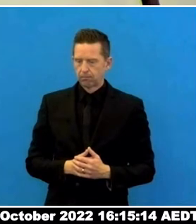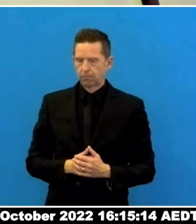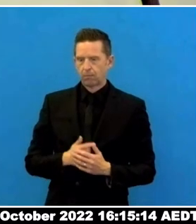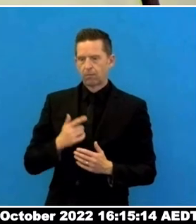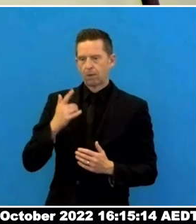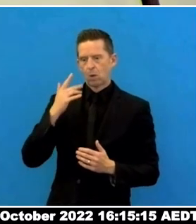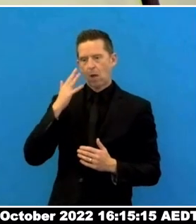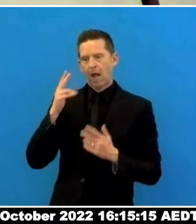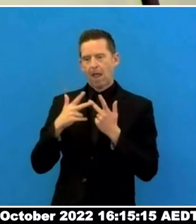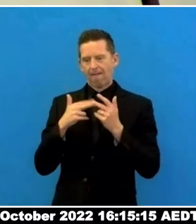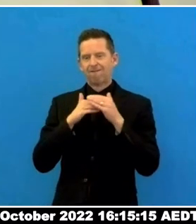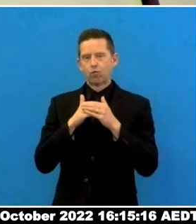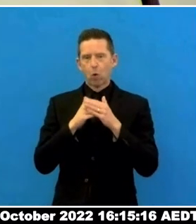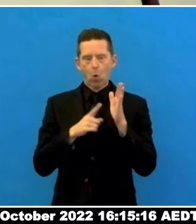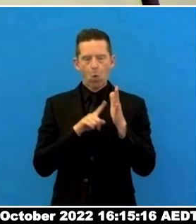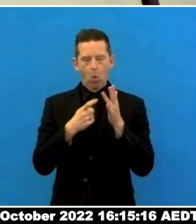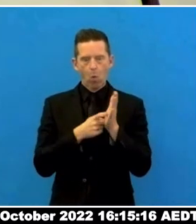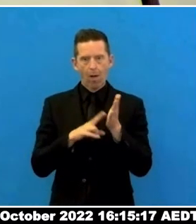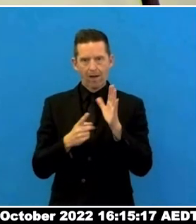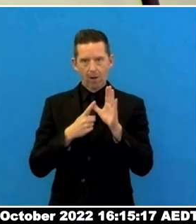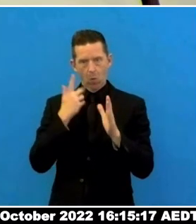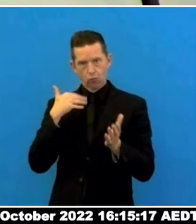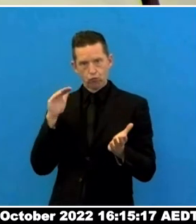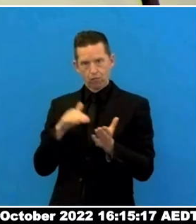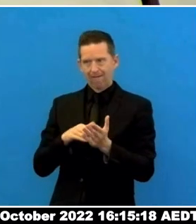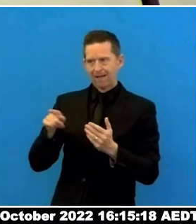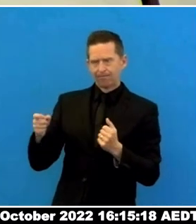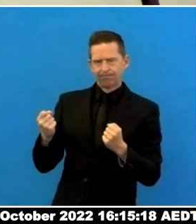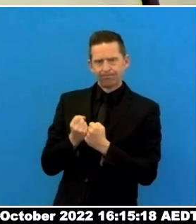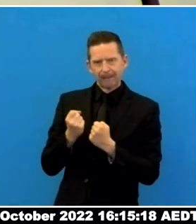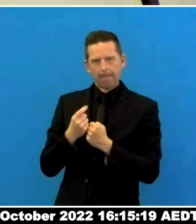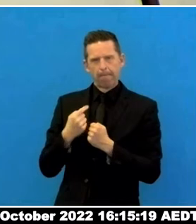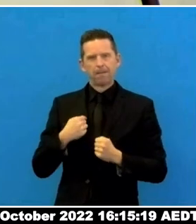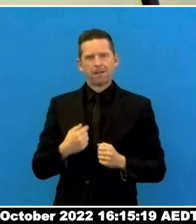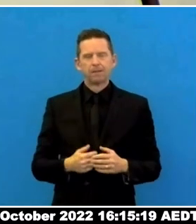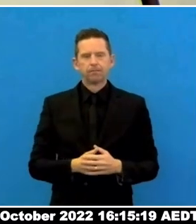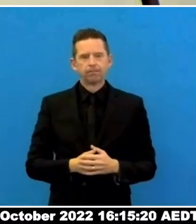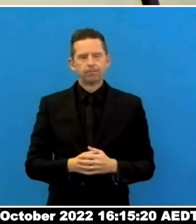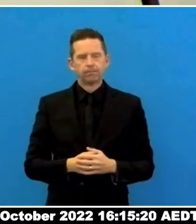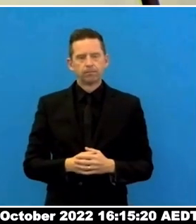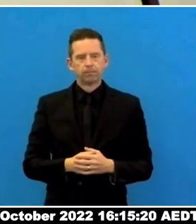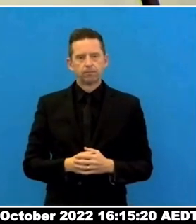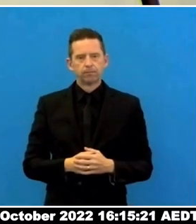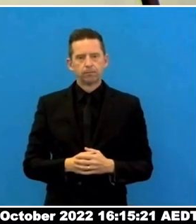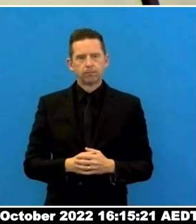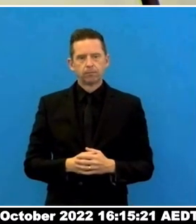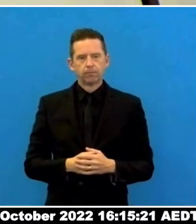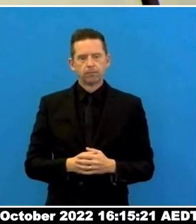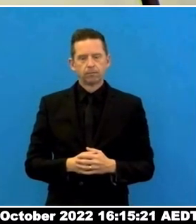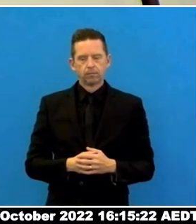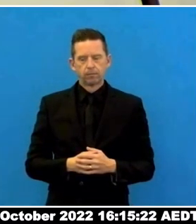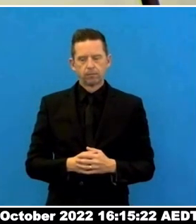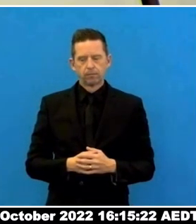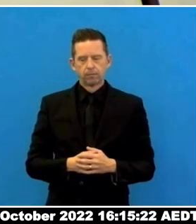she's supporting me to get the right, you know, things or right support